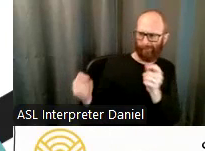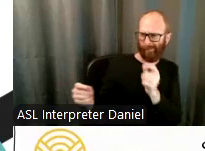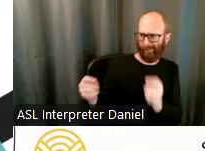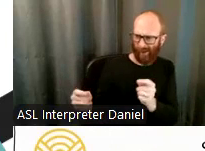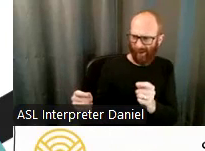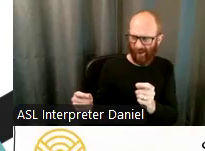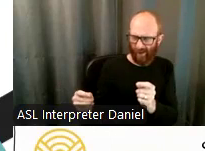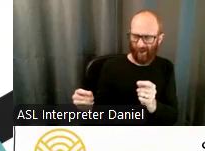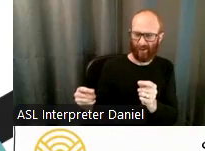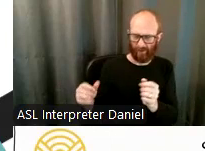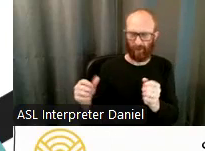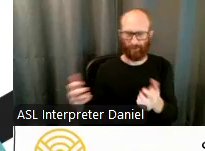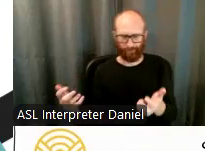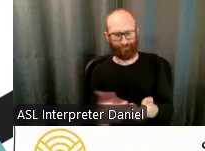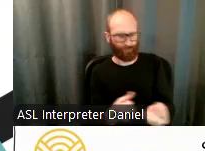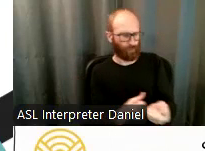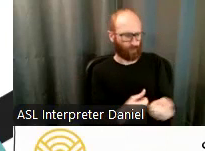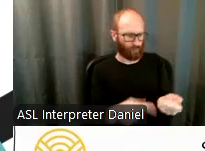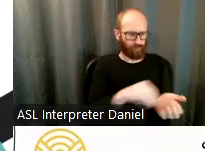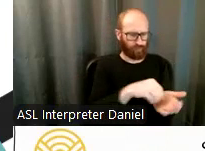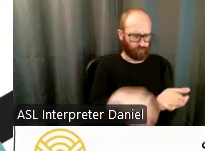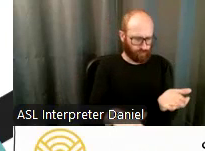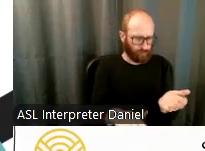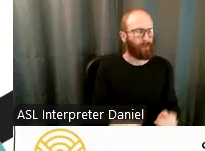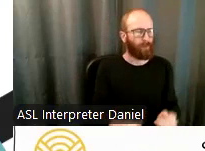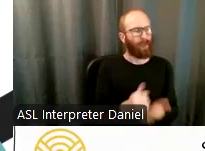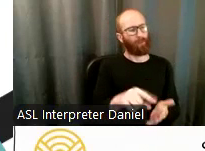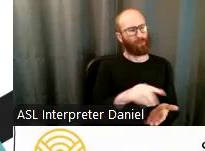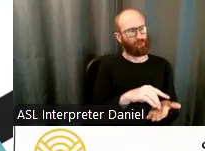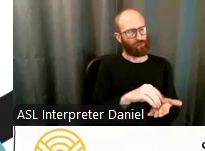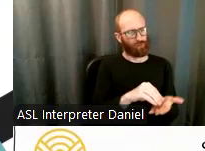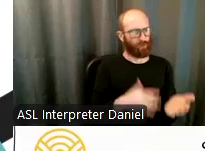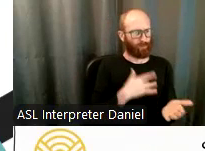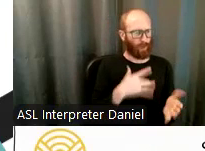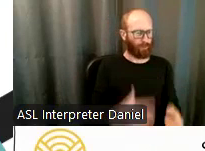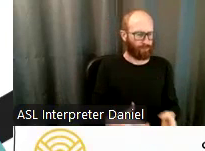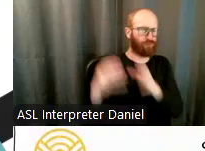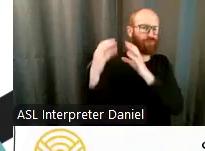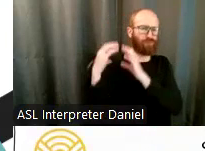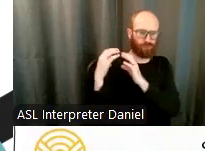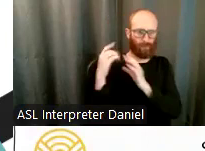students and help them take ownership for their own educational journeys instead of